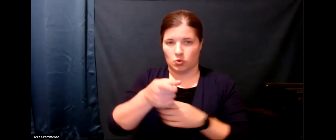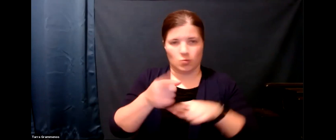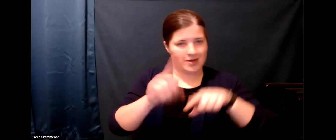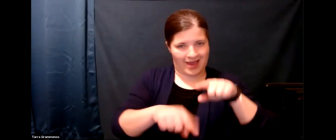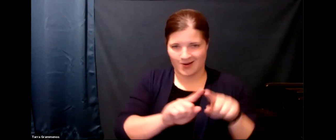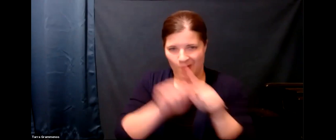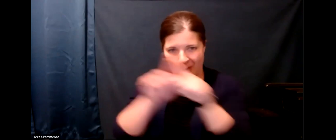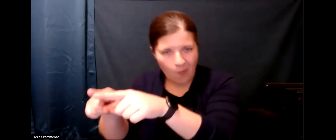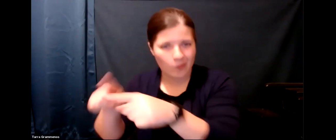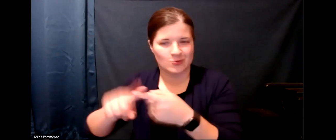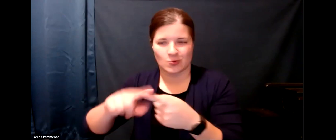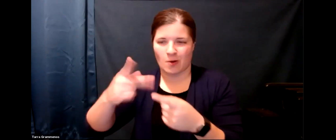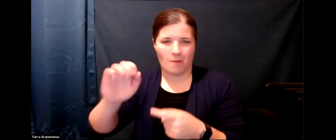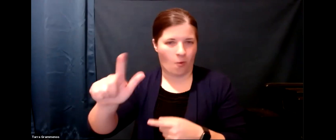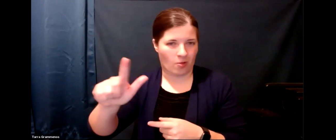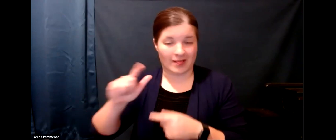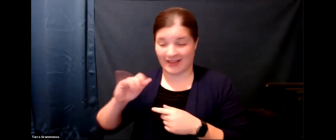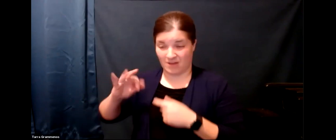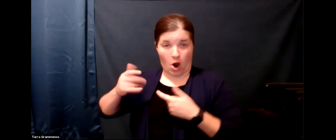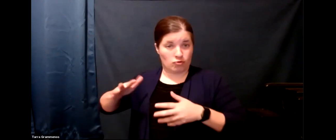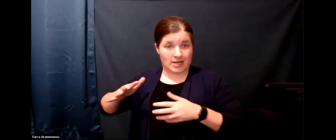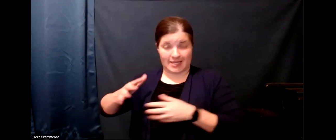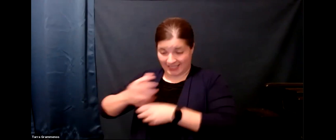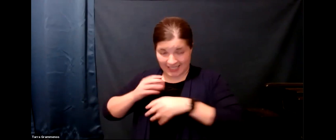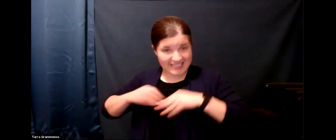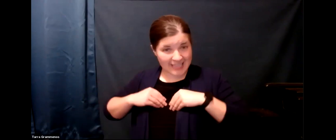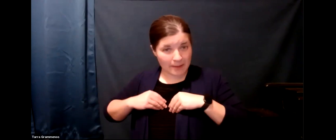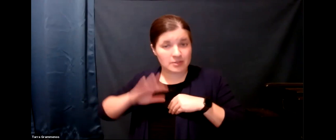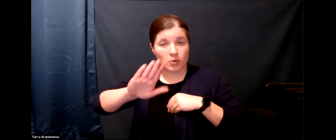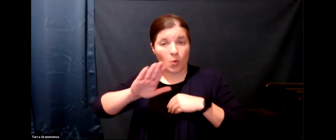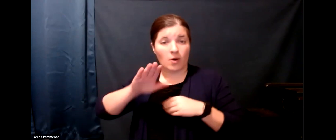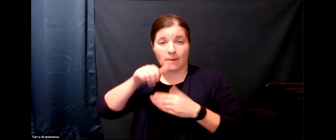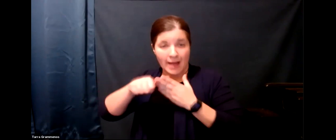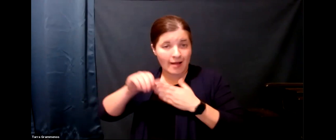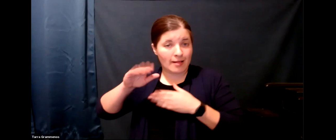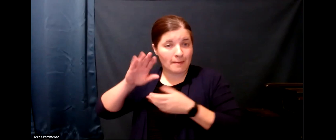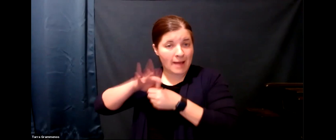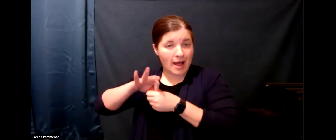If there's an accepted ballot in the system, it will -- that voter will be stopped.